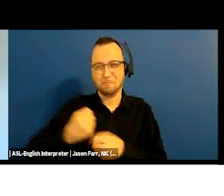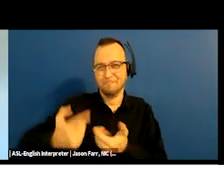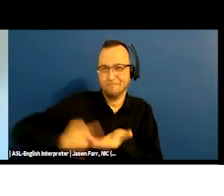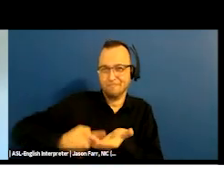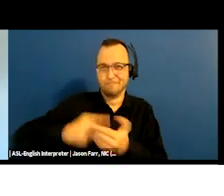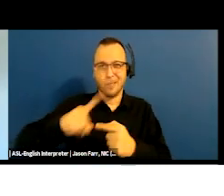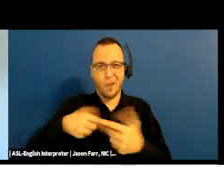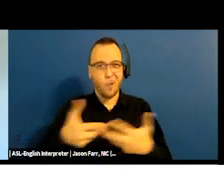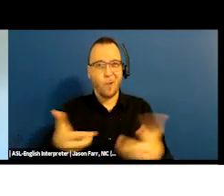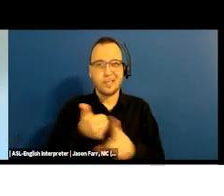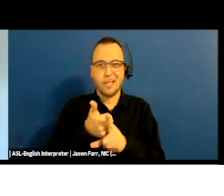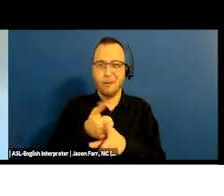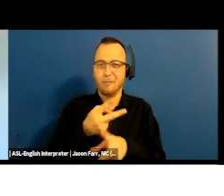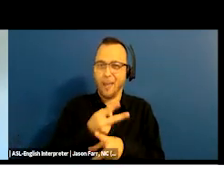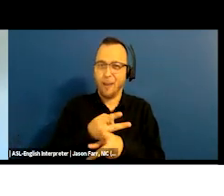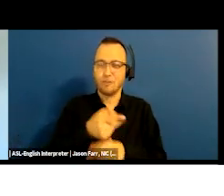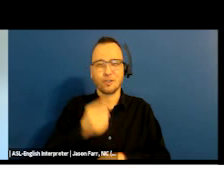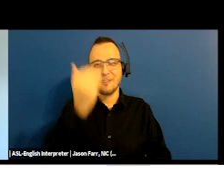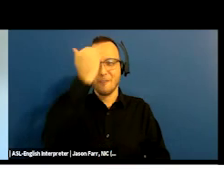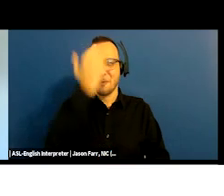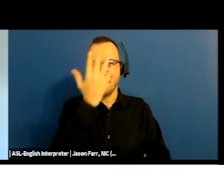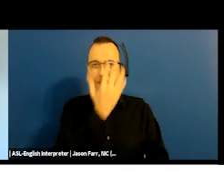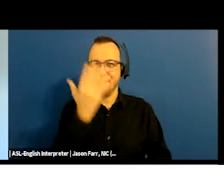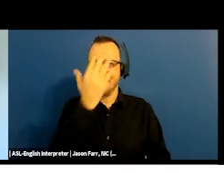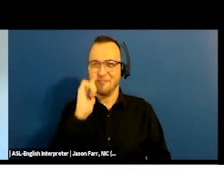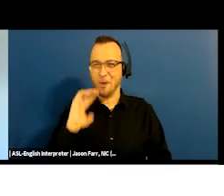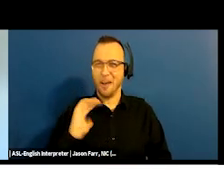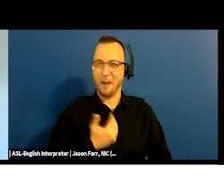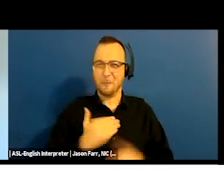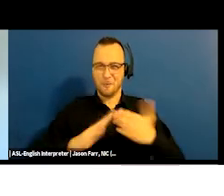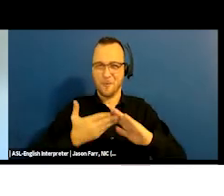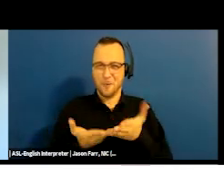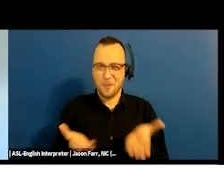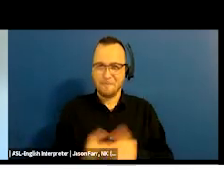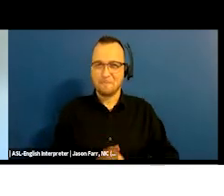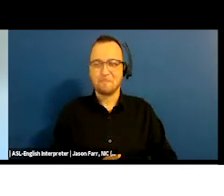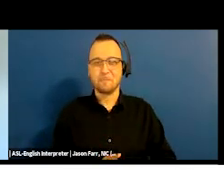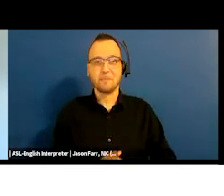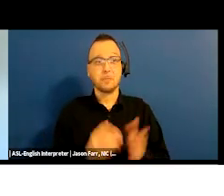on topics such as mental health, substance use, trauma-informed care, and crisis intervention.